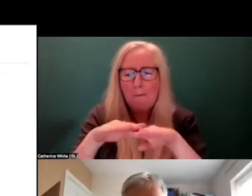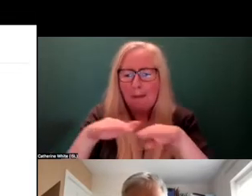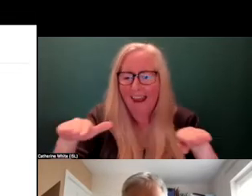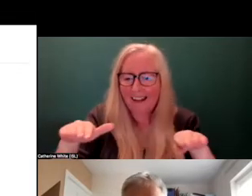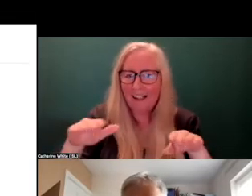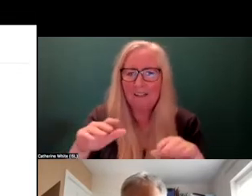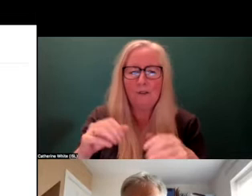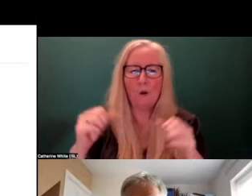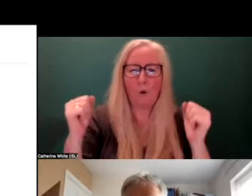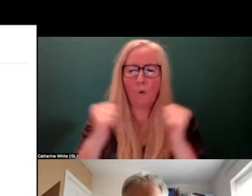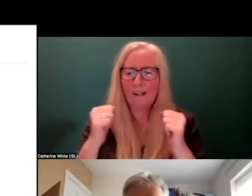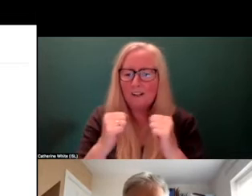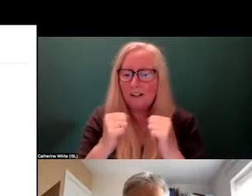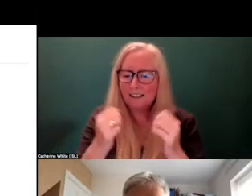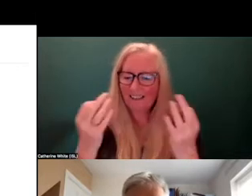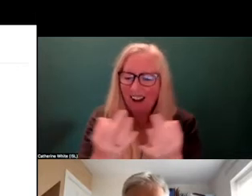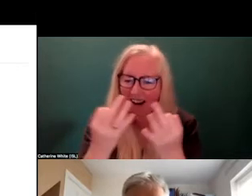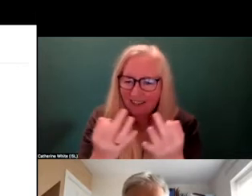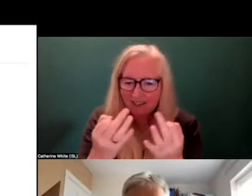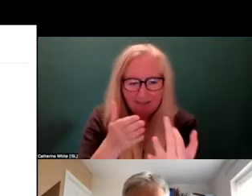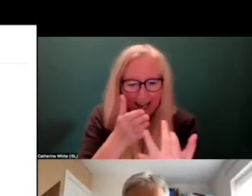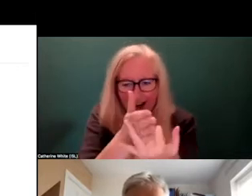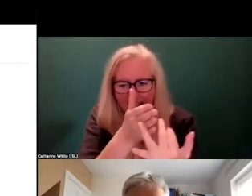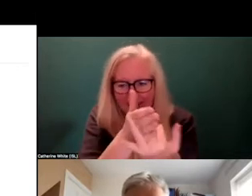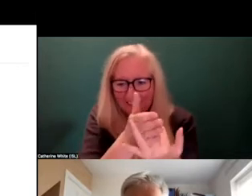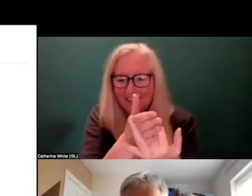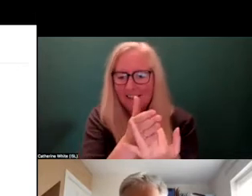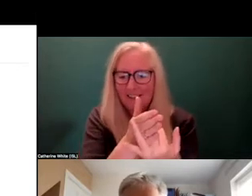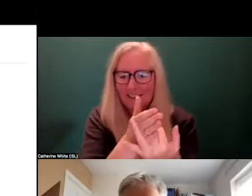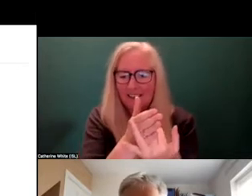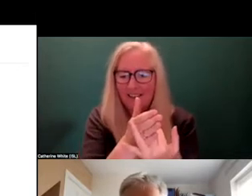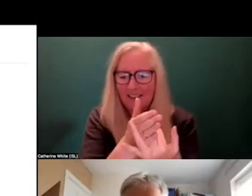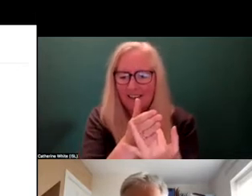The balconies and the winter gardens as I mentioned before, but also possibly the